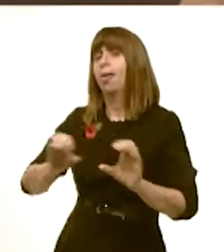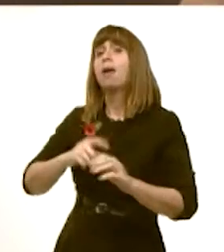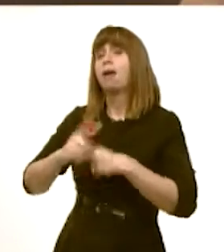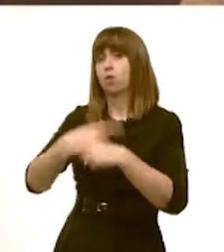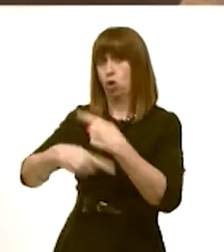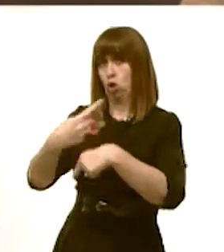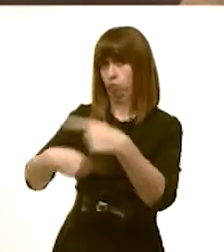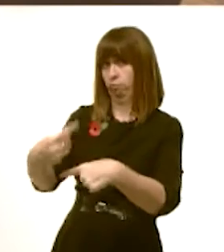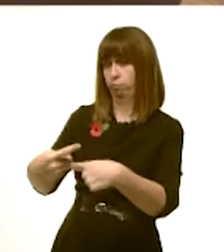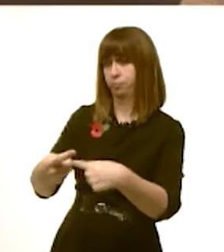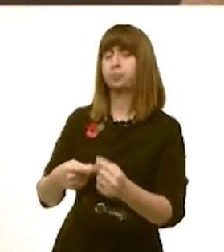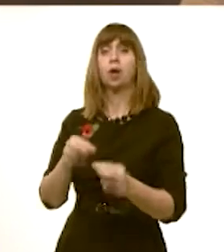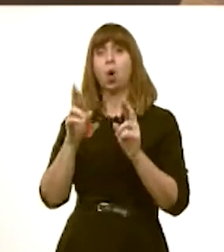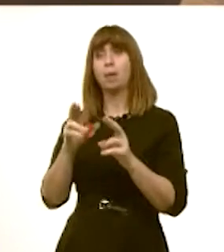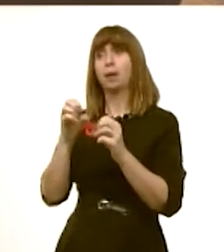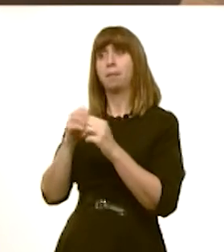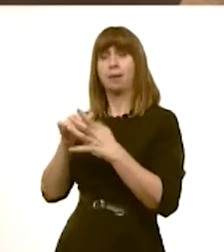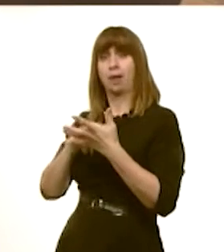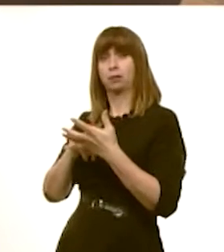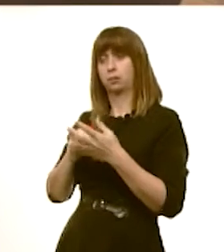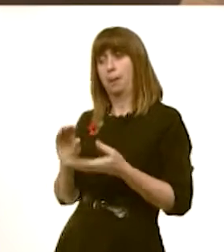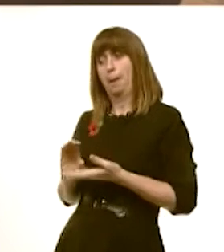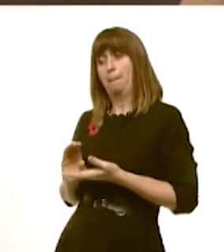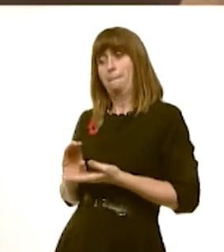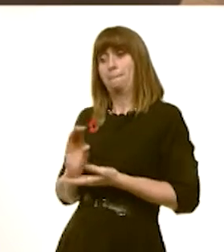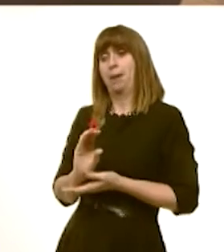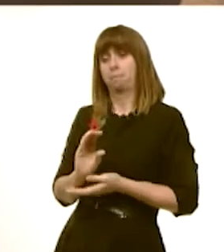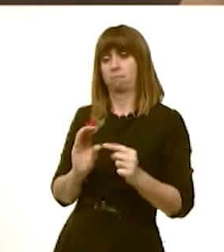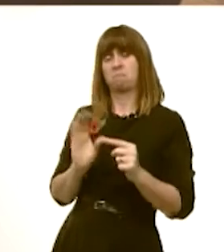We are looking to make BPS part-payments of approximately 80 per cent of the full payment